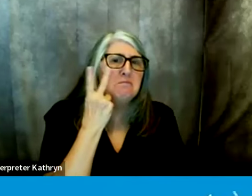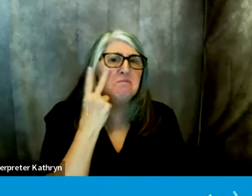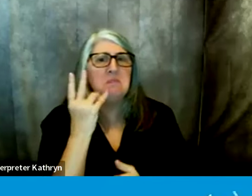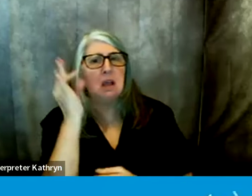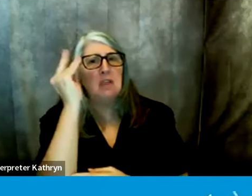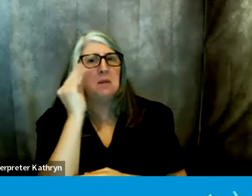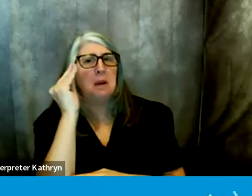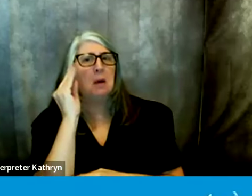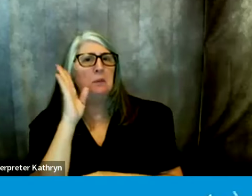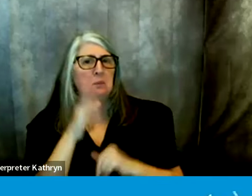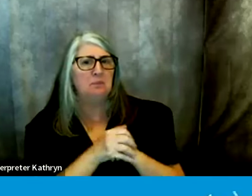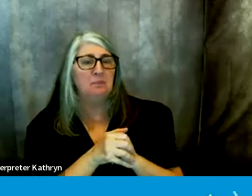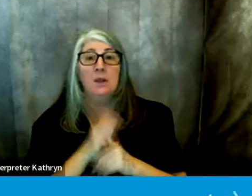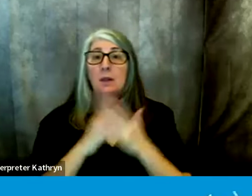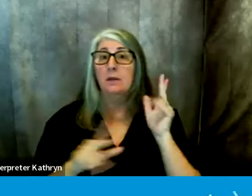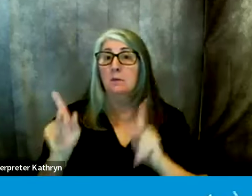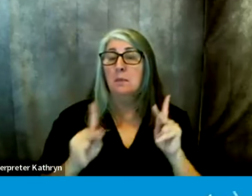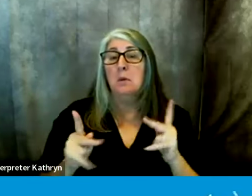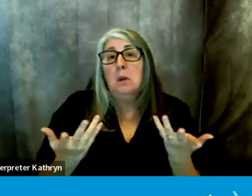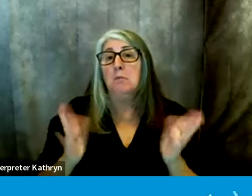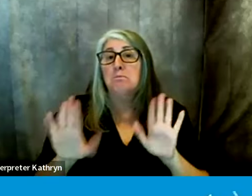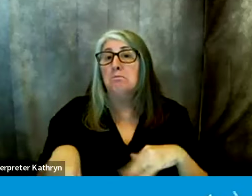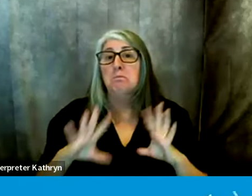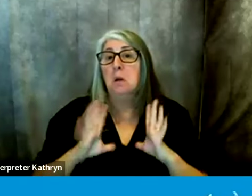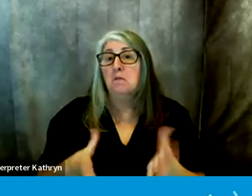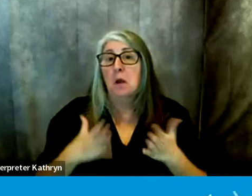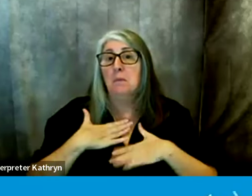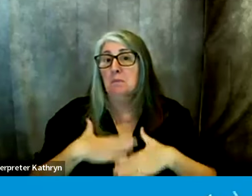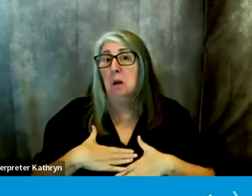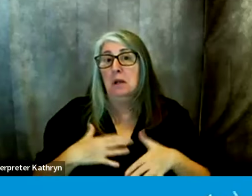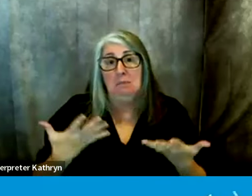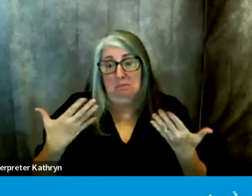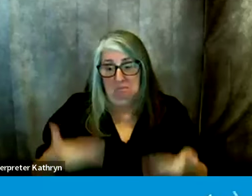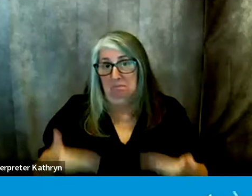Then we have some people who say, “You know what? I'm fine with the way things are and I'm good with that.”